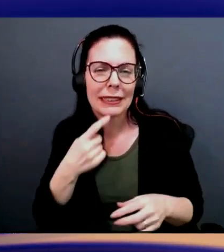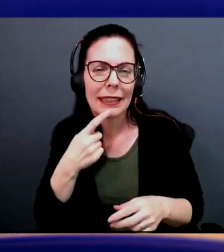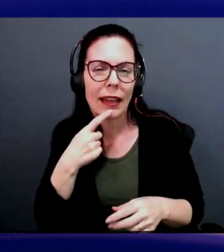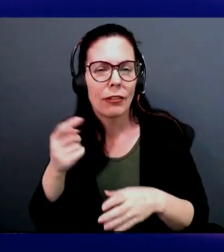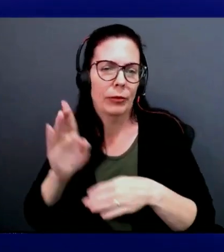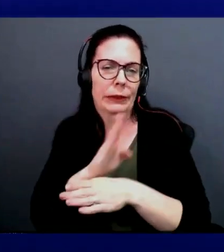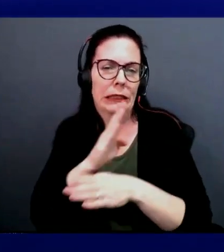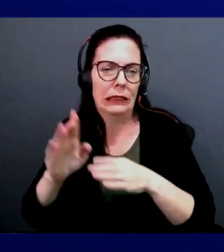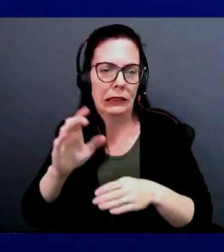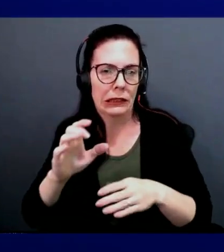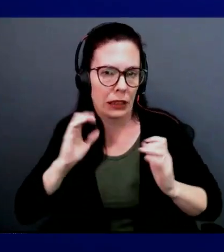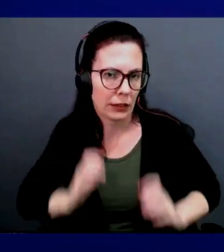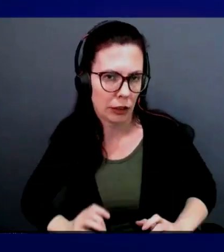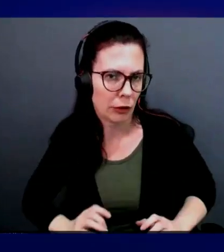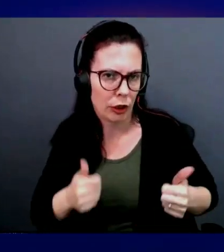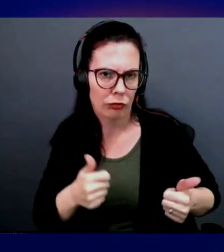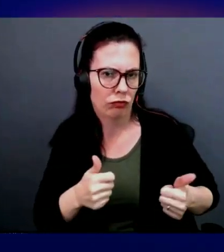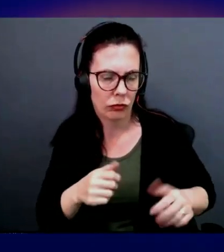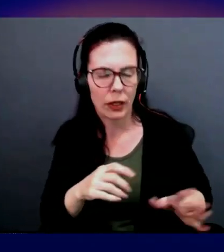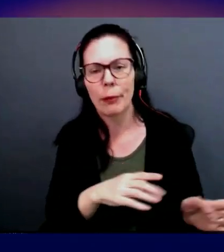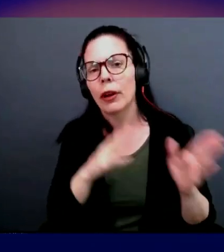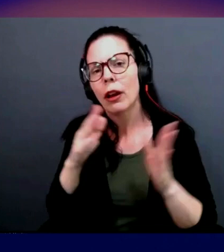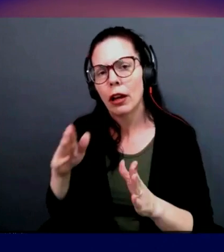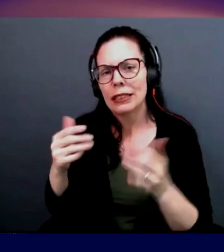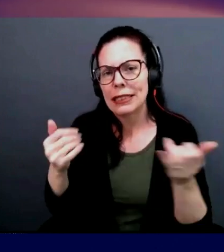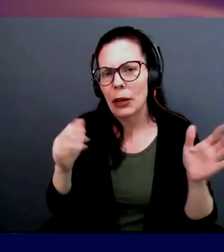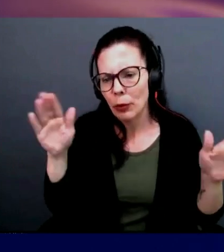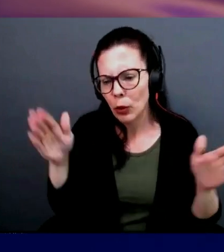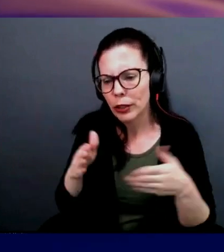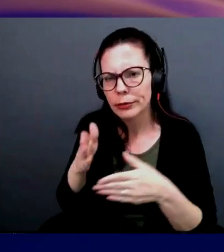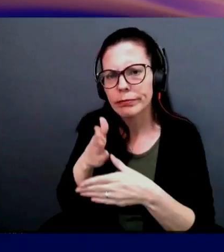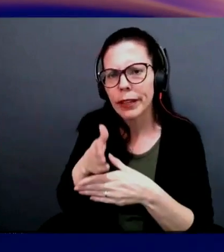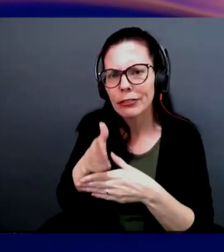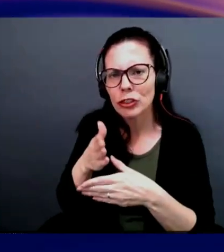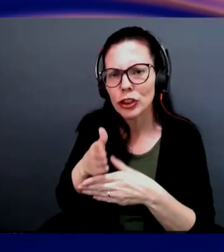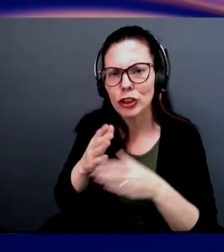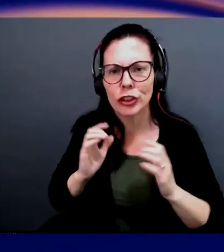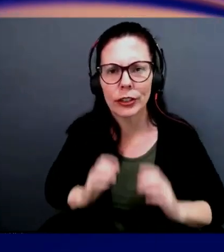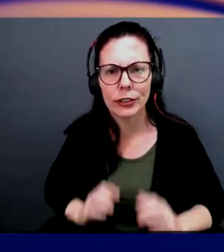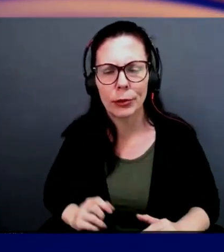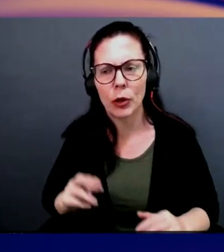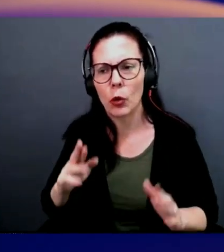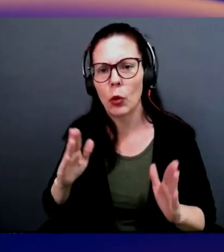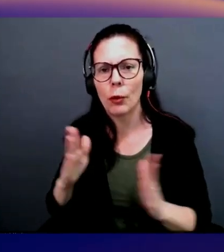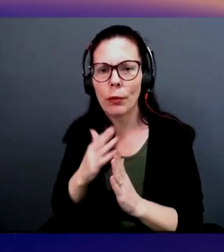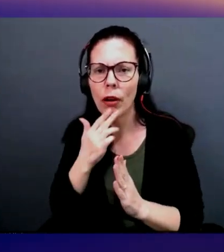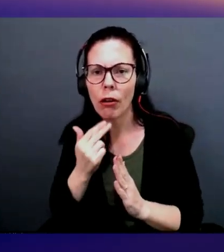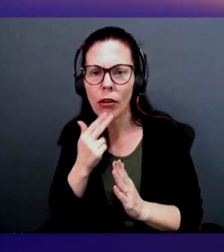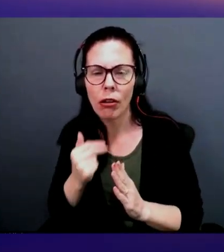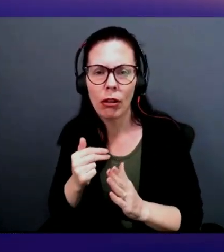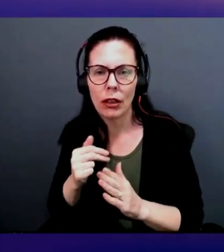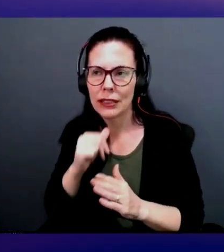But what would maybe the more modest sized customer or the not quite an enterprise,